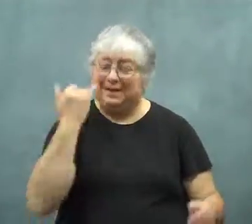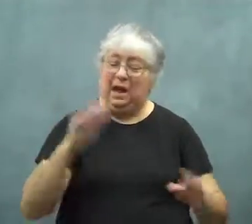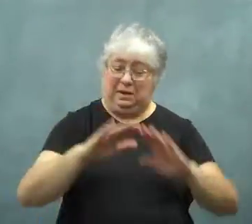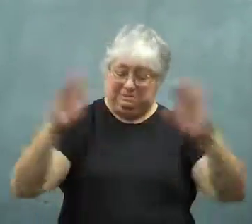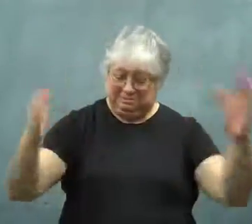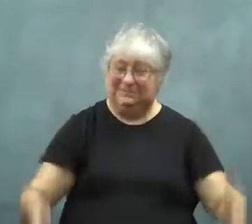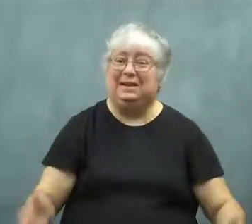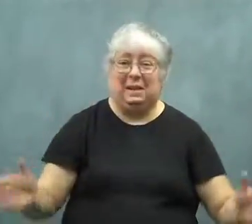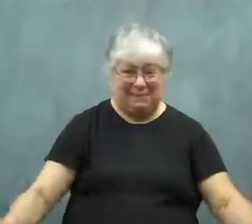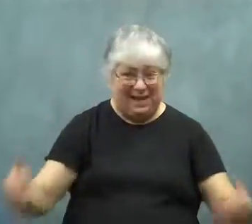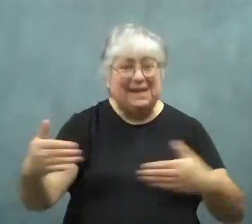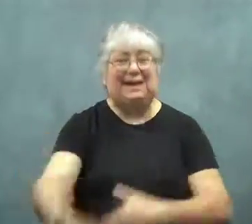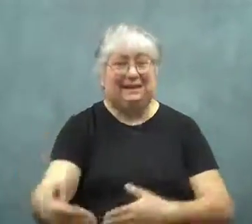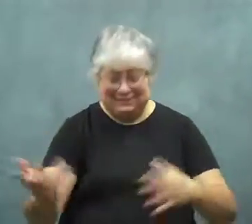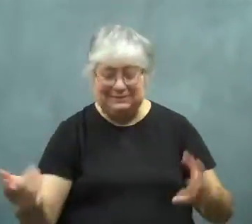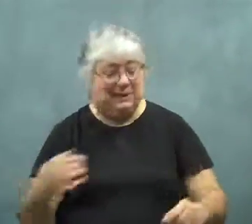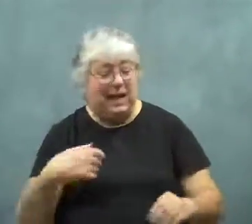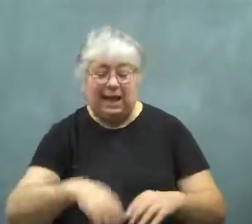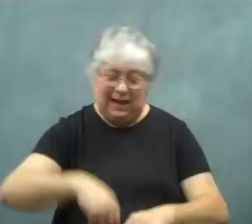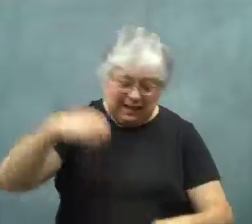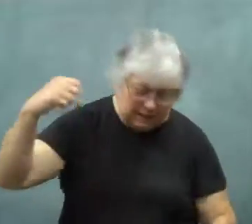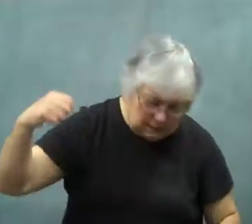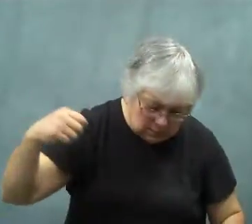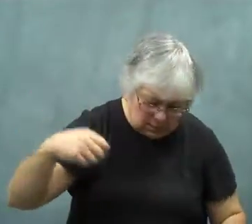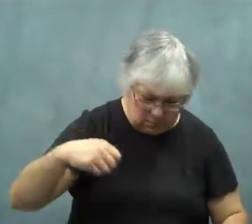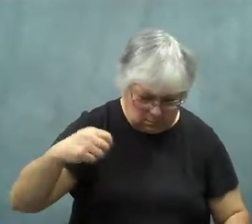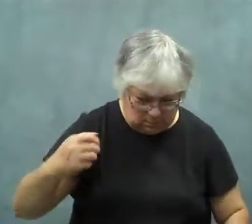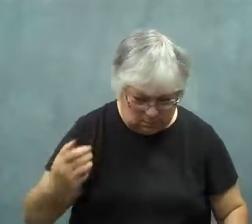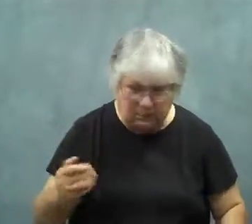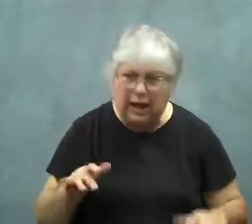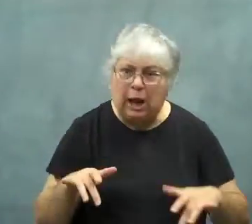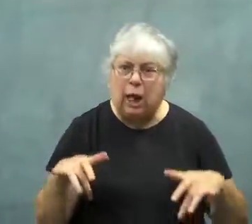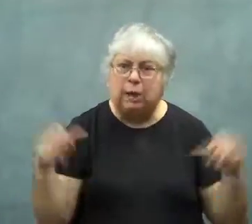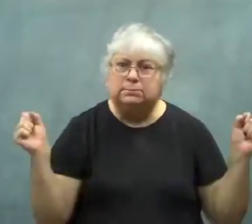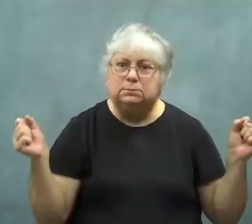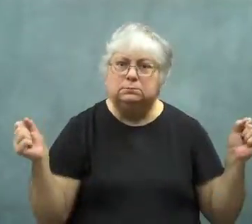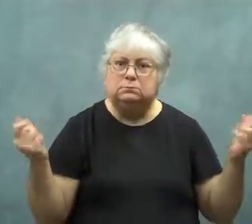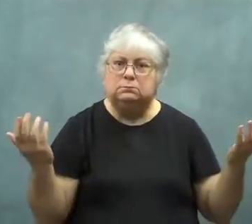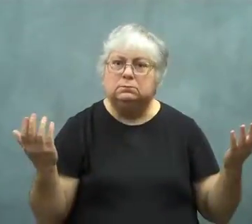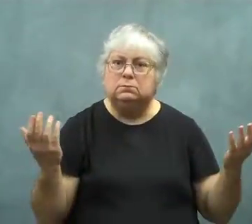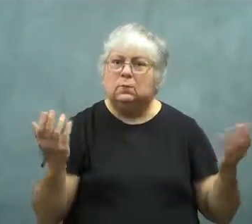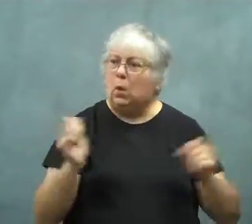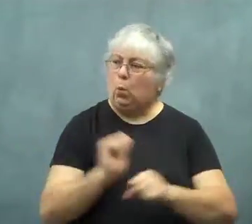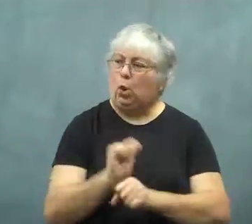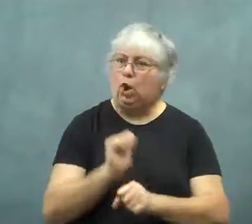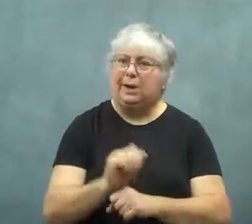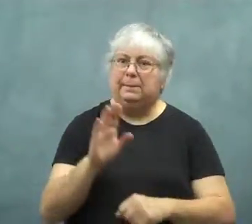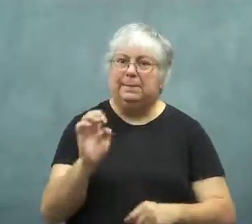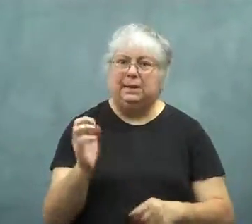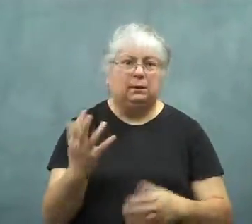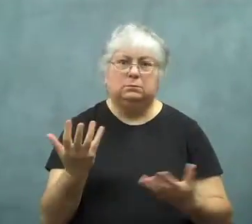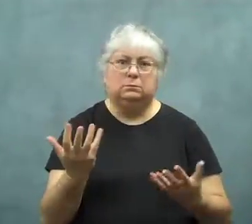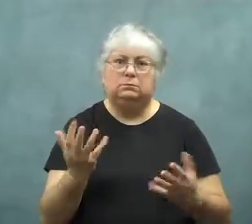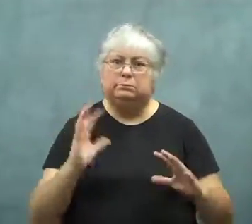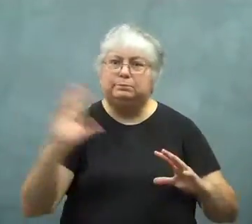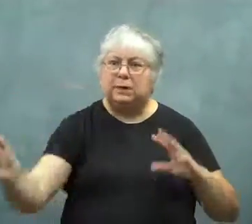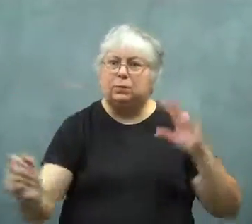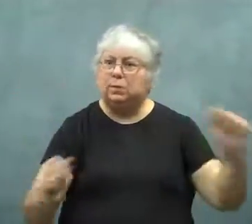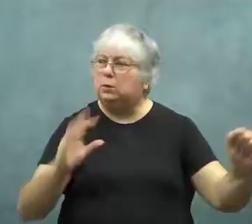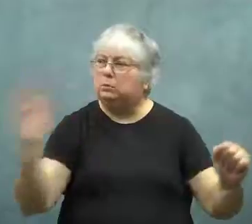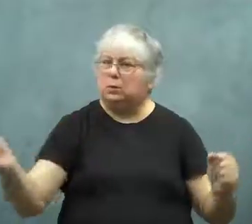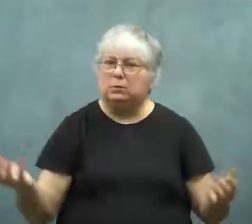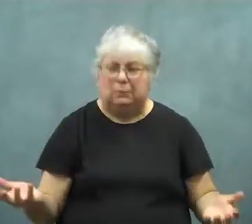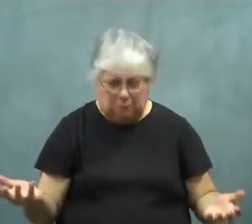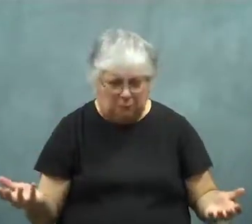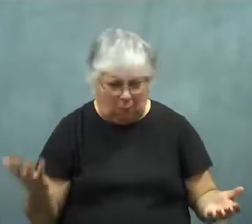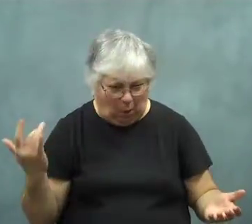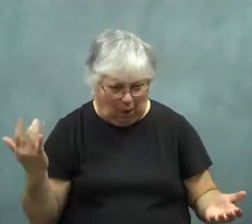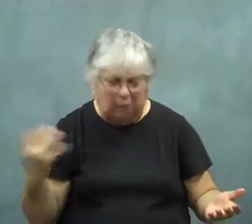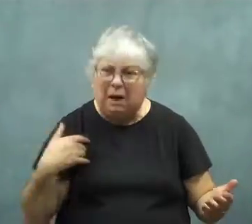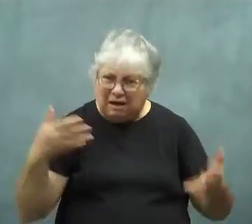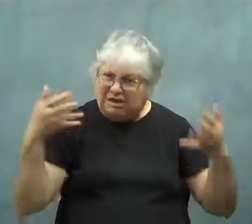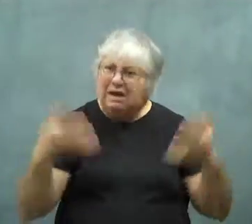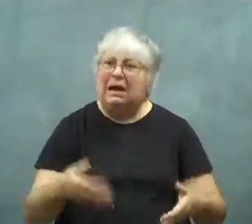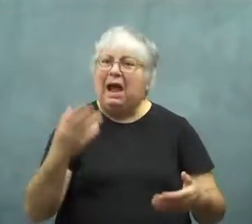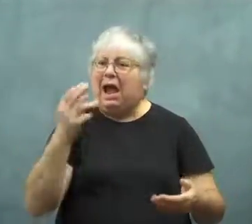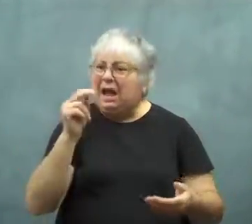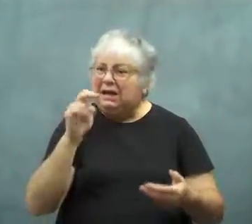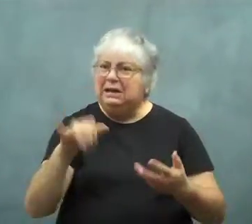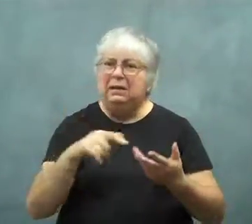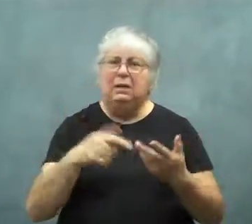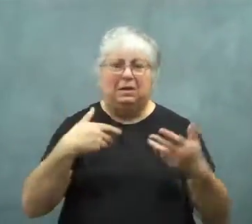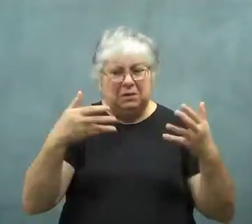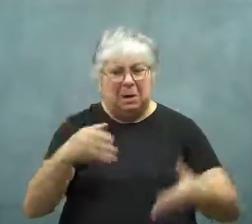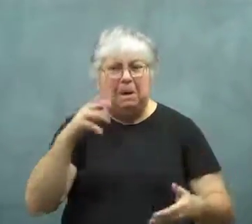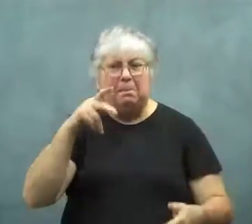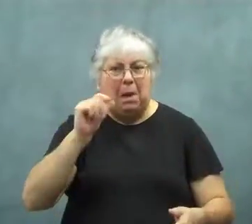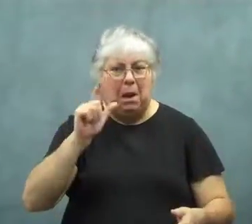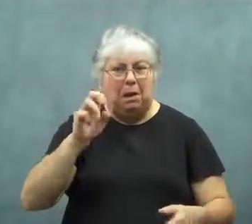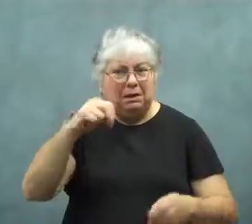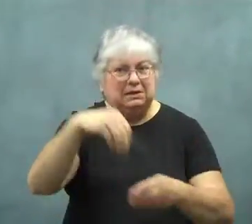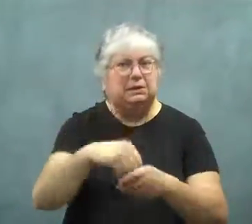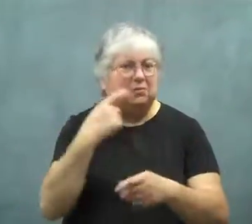Beekeepers would check their hives, and all the worker bees would be gone.